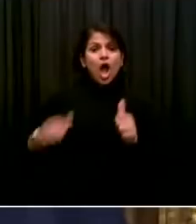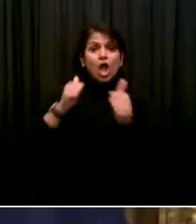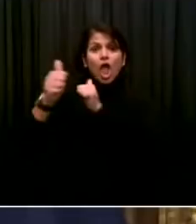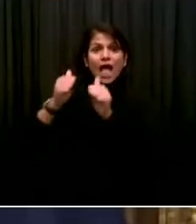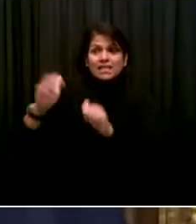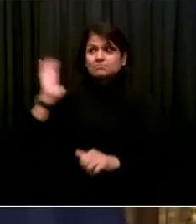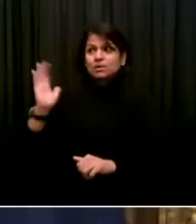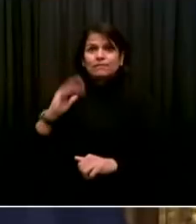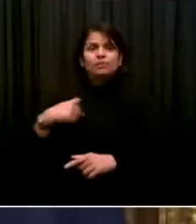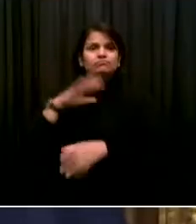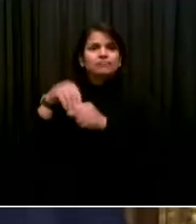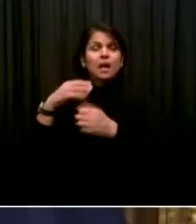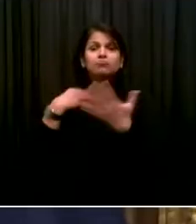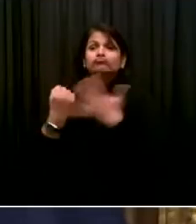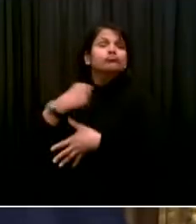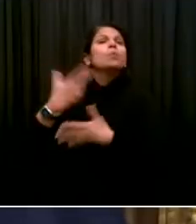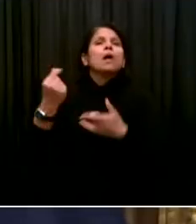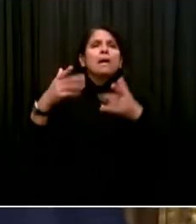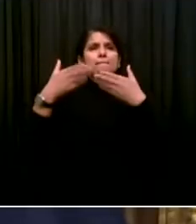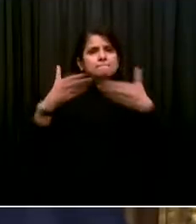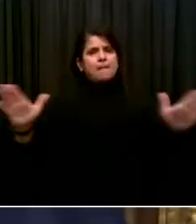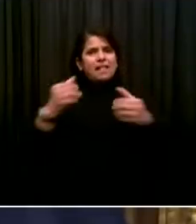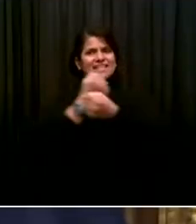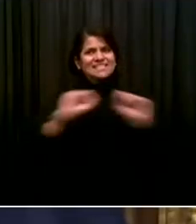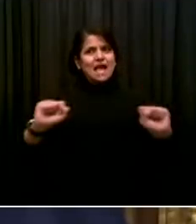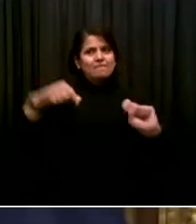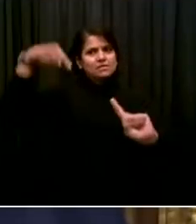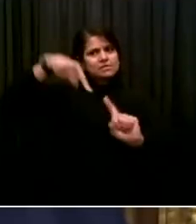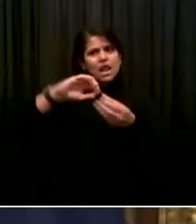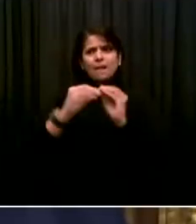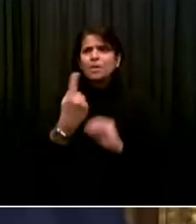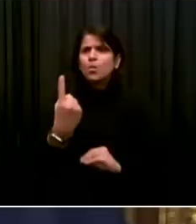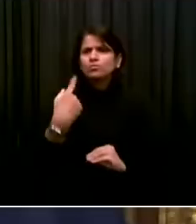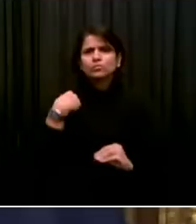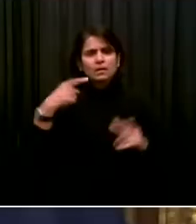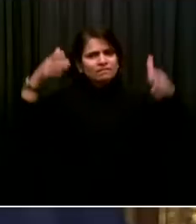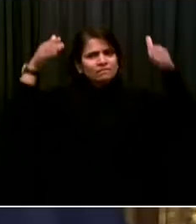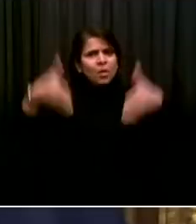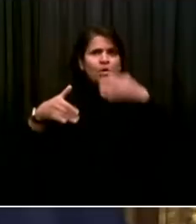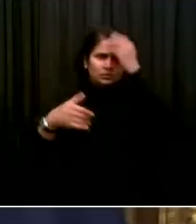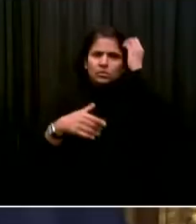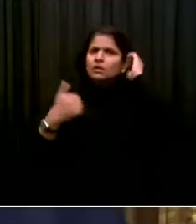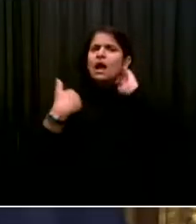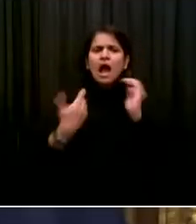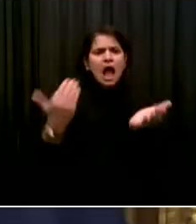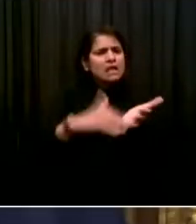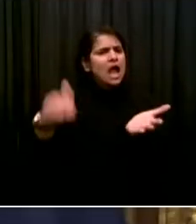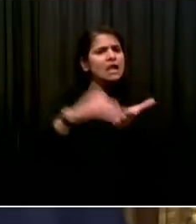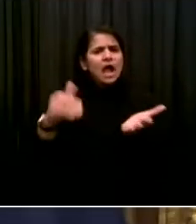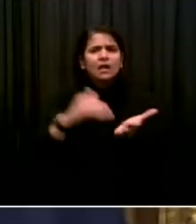SAFETY WAS GOING TO BE OUR TOP PRIORITY.